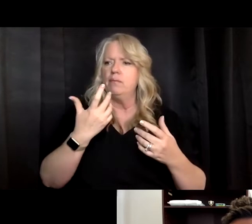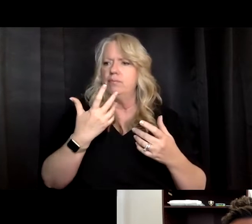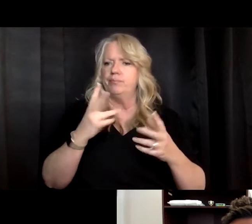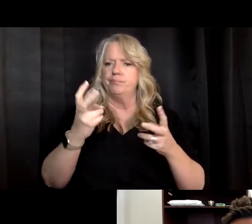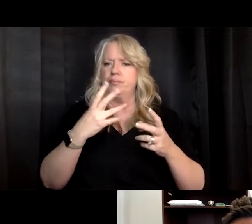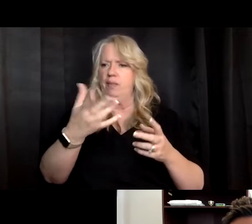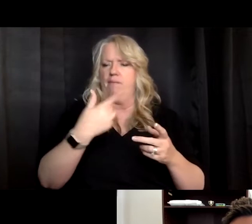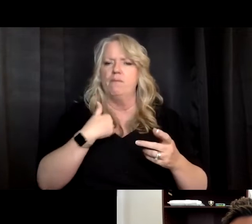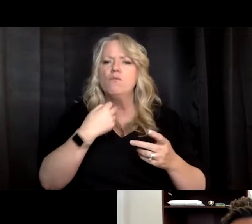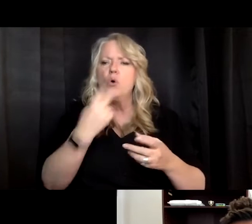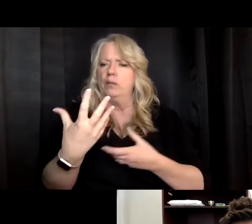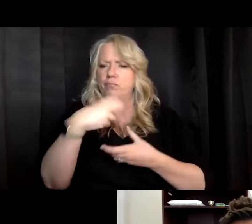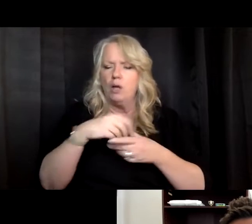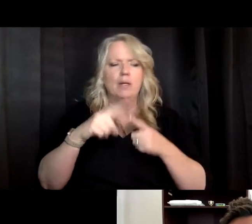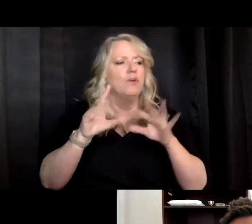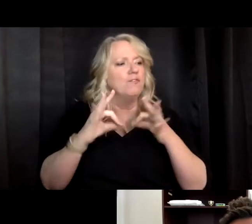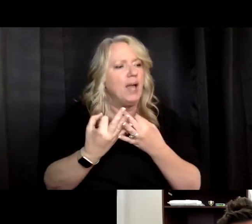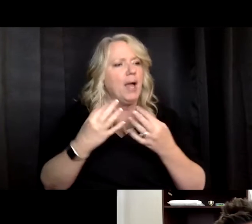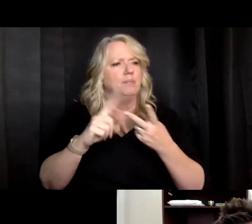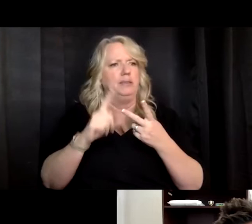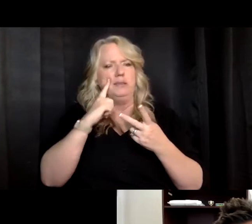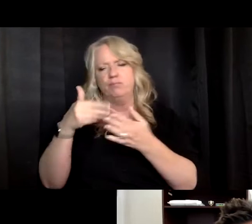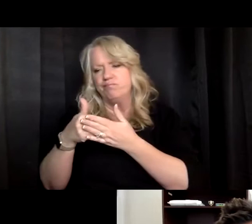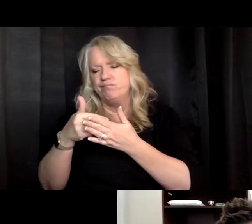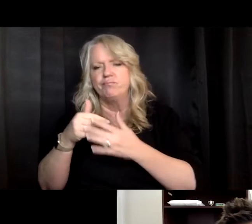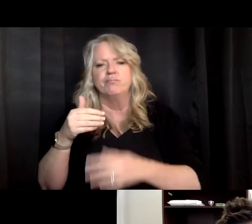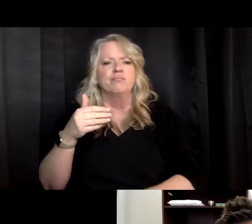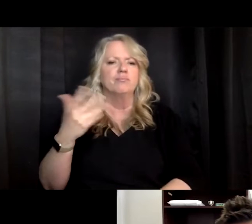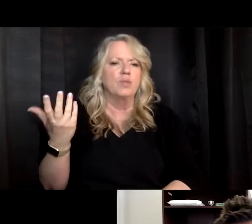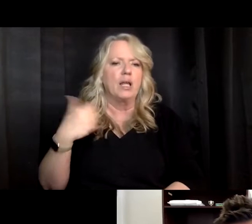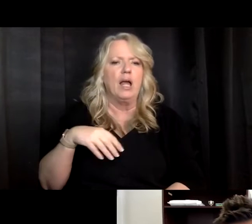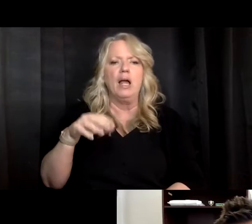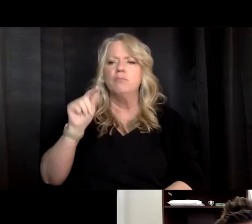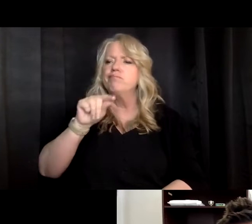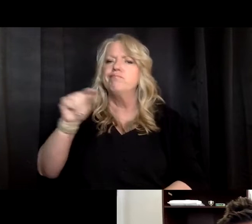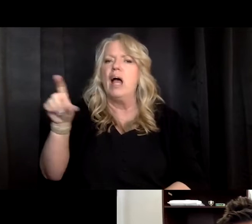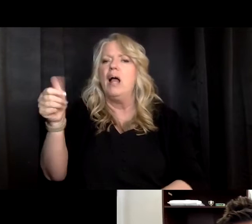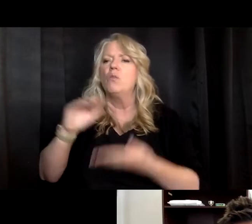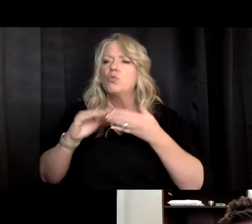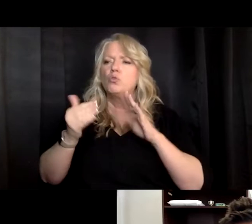, CRISIS GUIDELINES FOR MEDICATIONS THAT EMBRACE VOICE, IN THE CODESIGN FROM LIVED EXPERIENCE. FAMILIES.